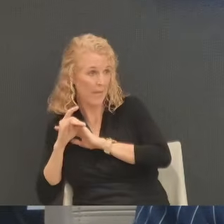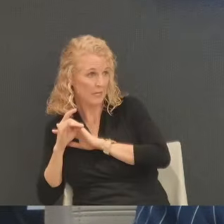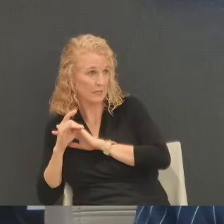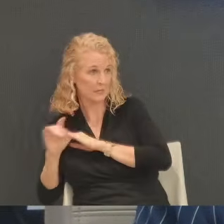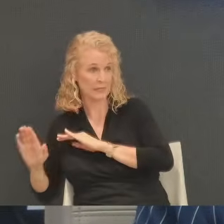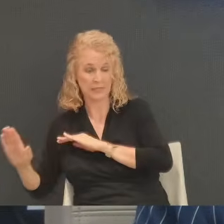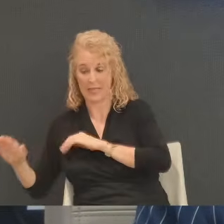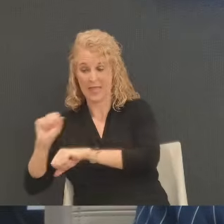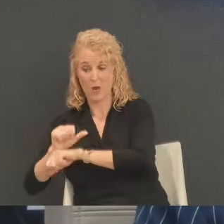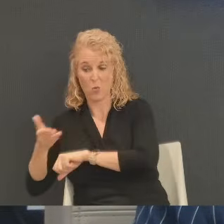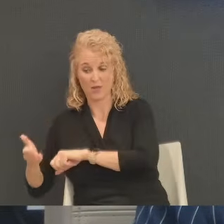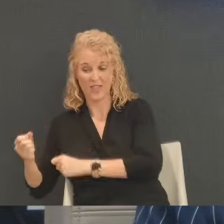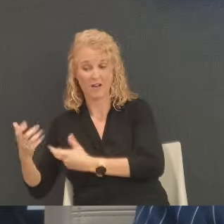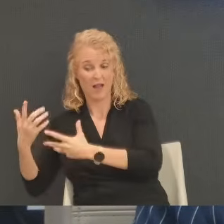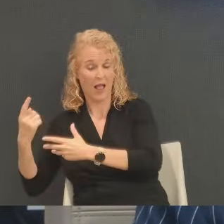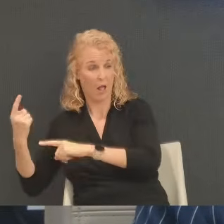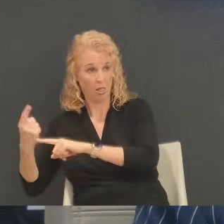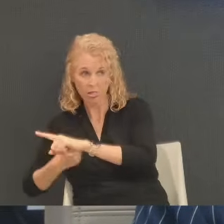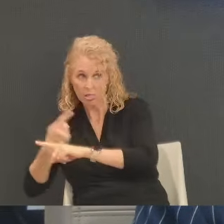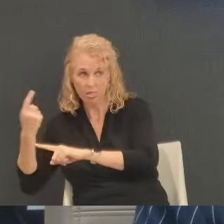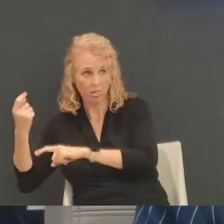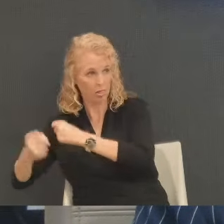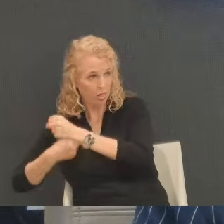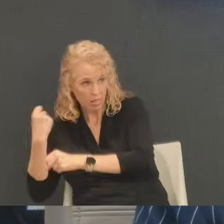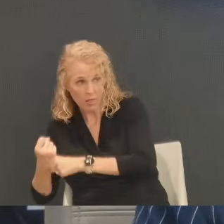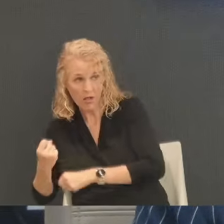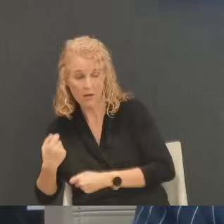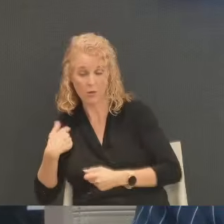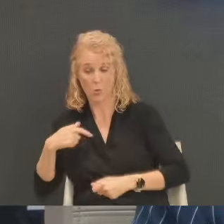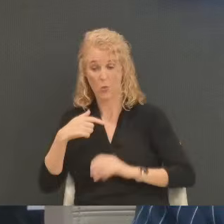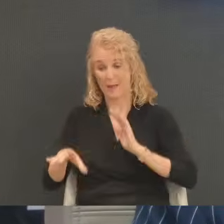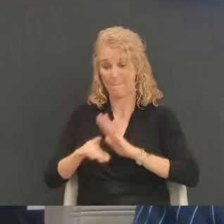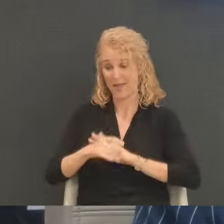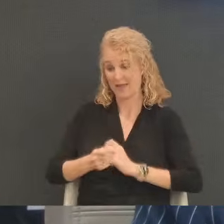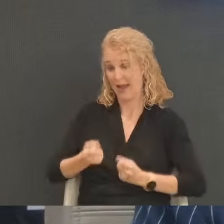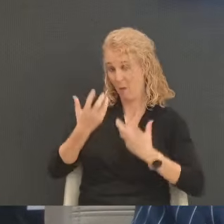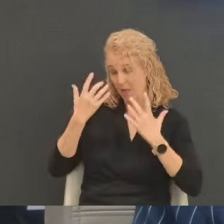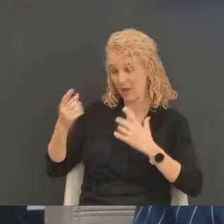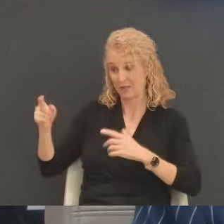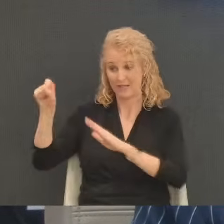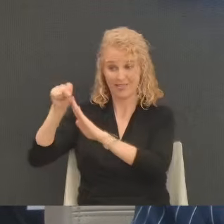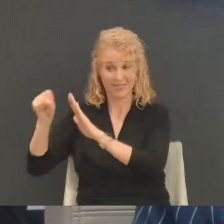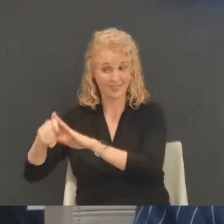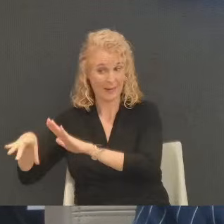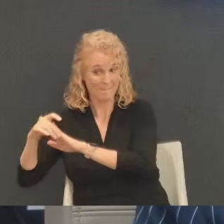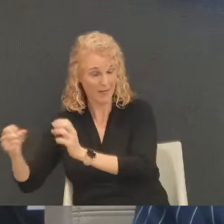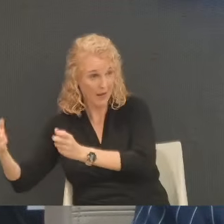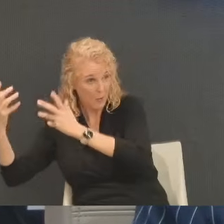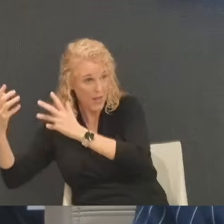appointments, how many appointments do we get? do we have to turn the money to this entity or can it